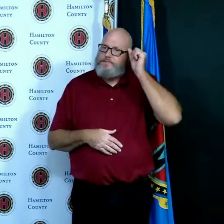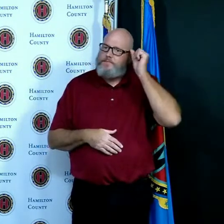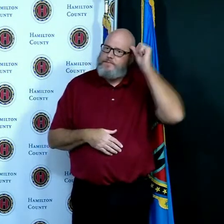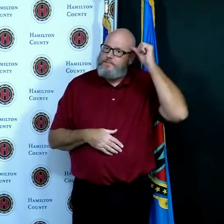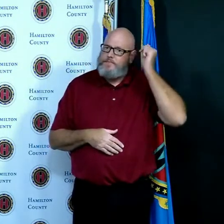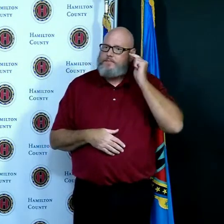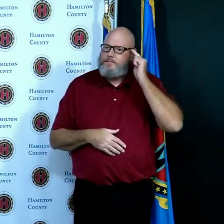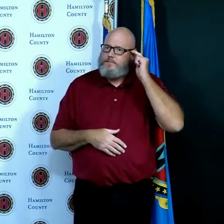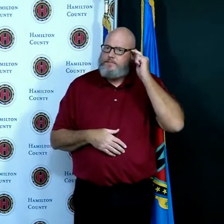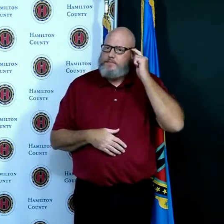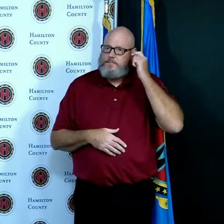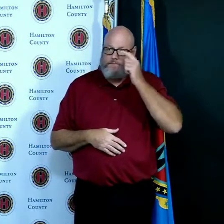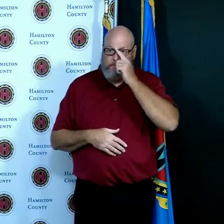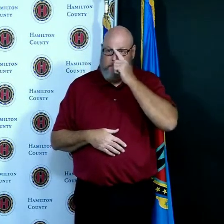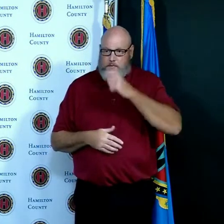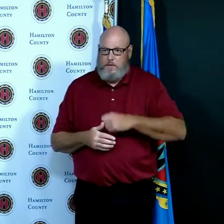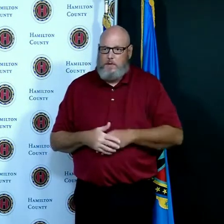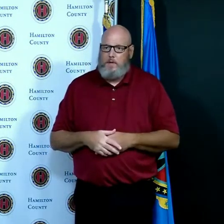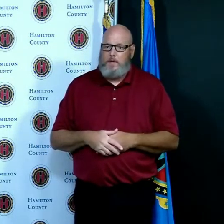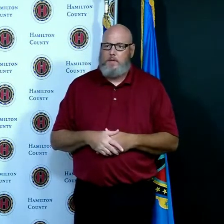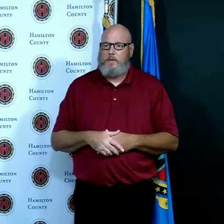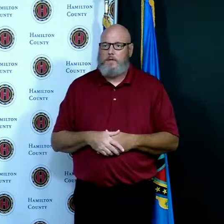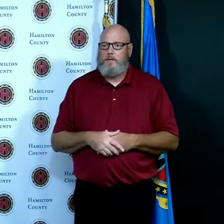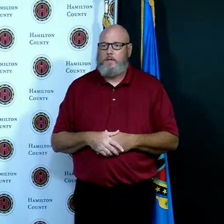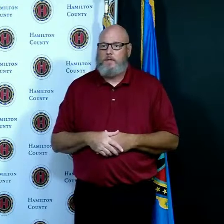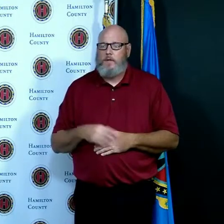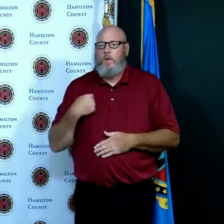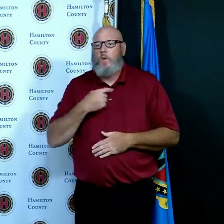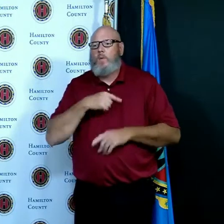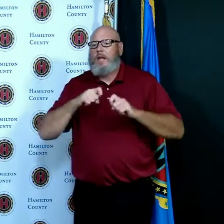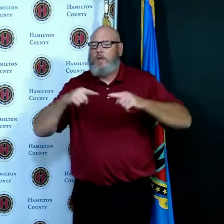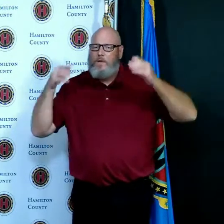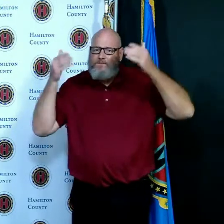focused on the communities that are impacted by these health disparities and